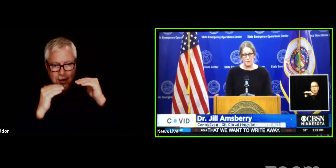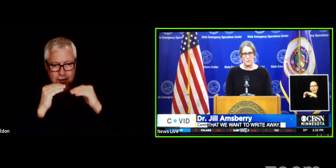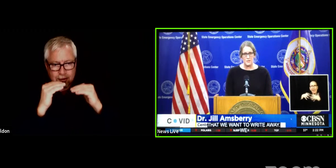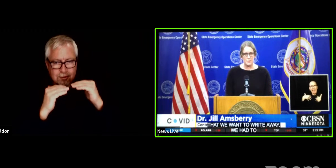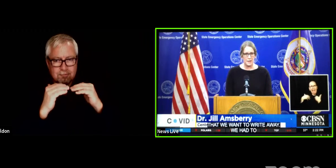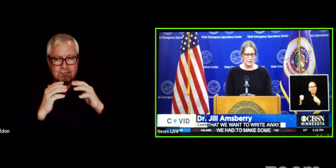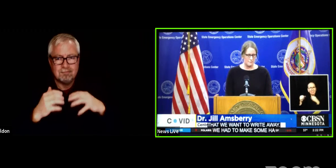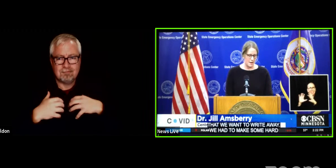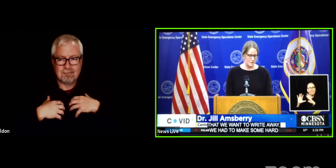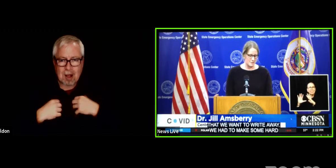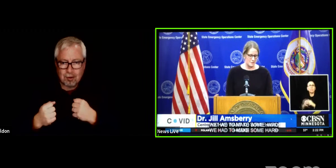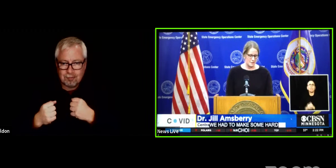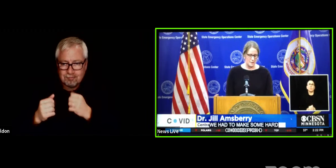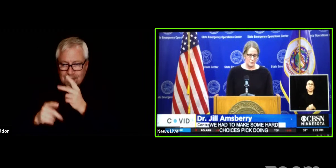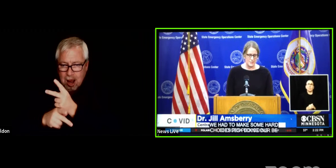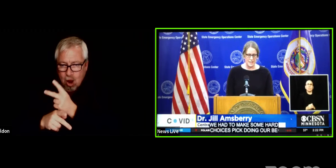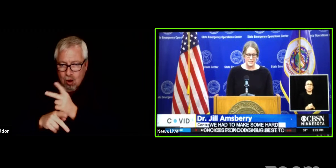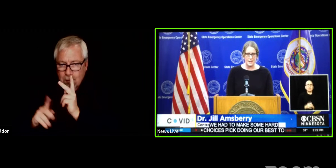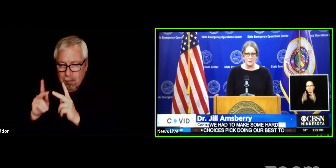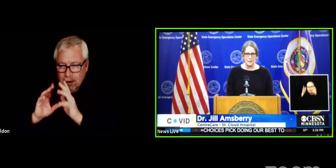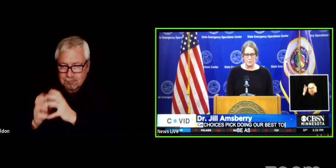HAVE A MULTIPLIER EFFECT, PROTECTING HEALTH CARE